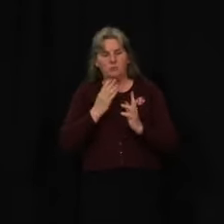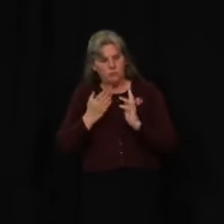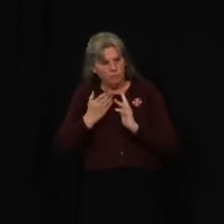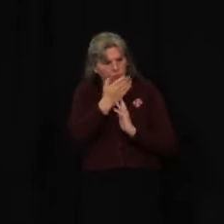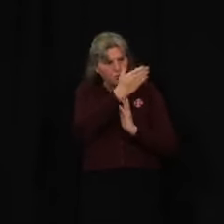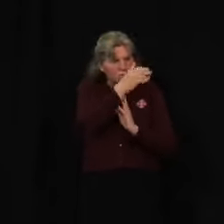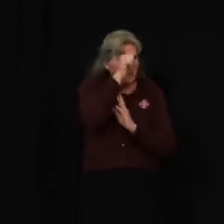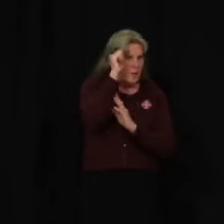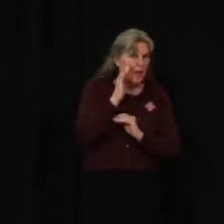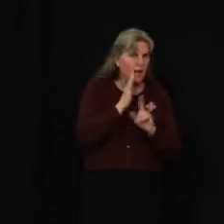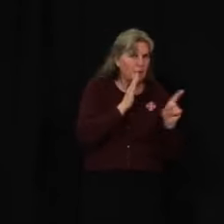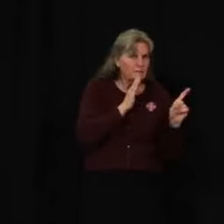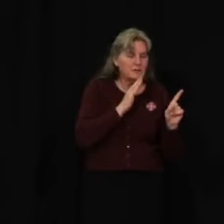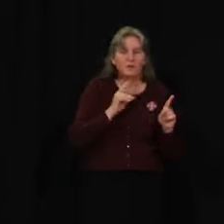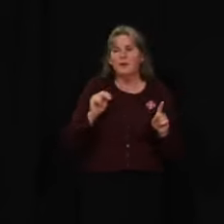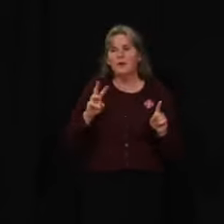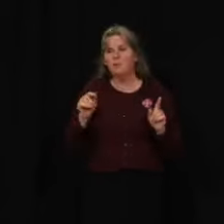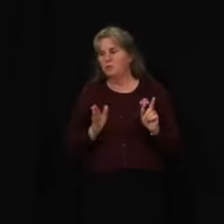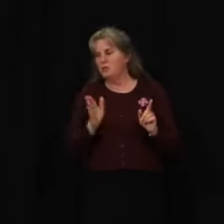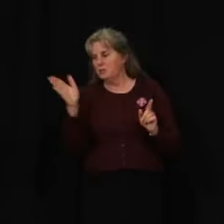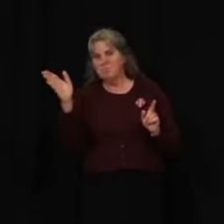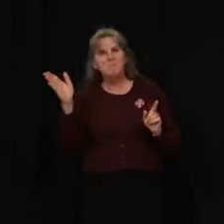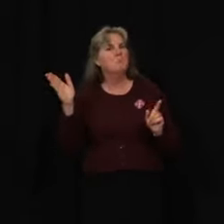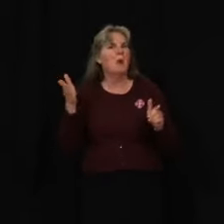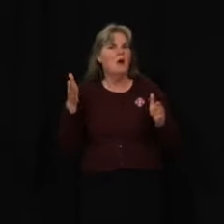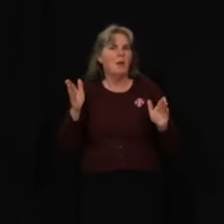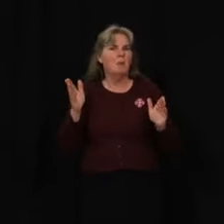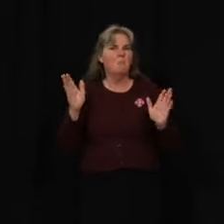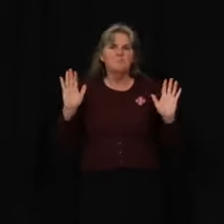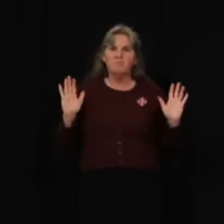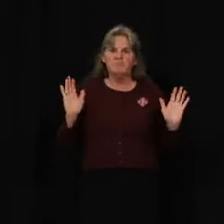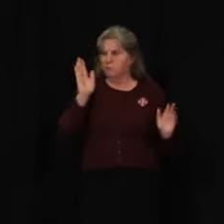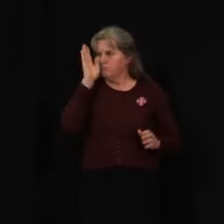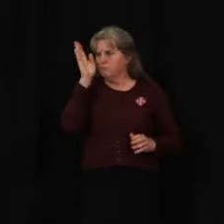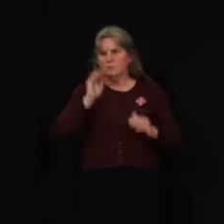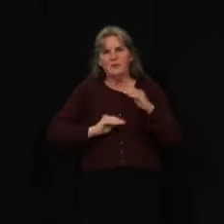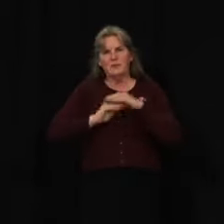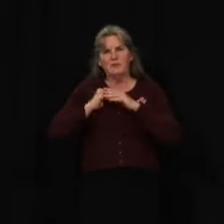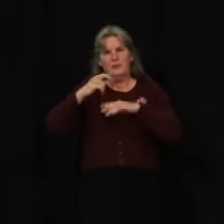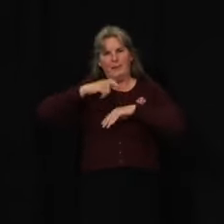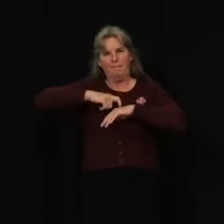to Alaska or NWT, and those